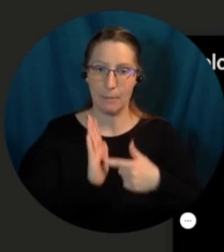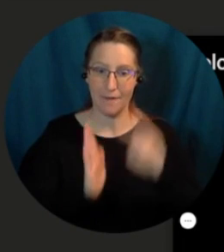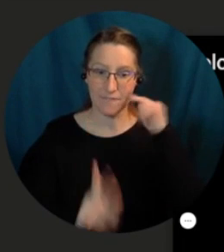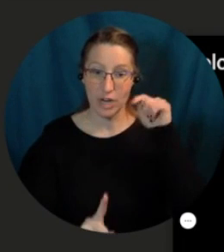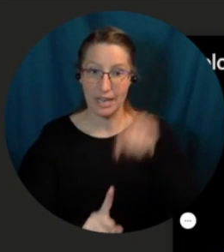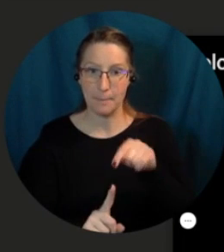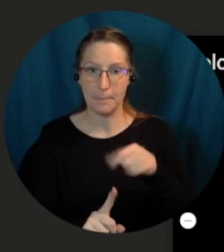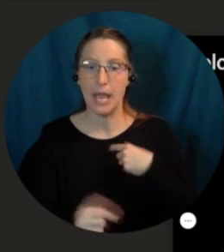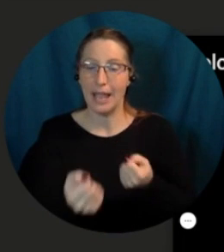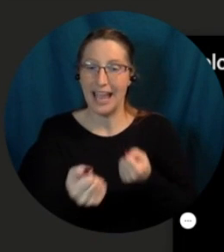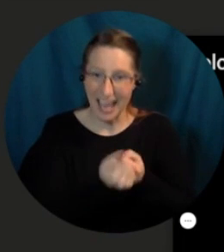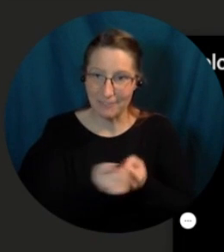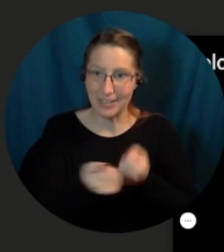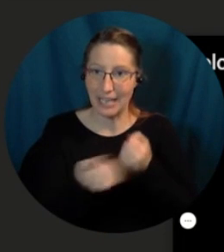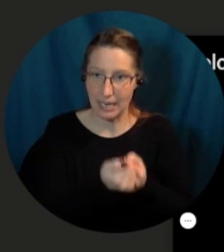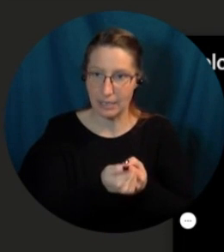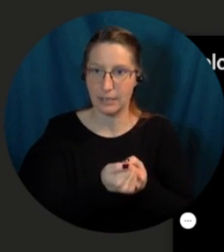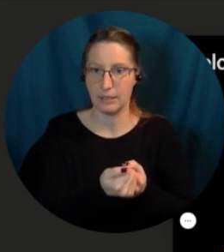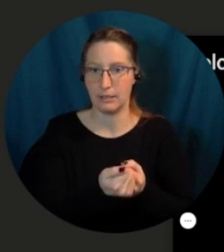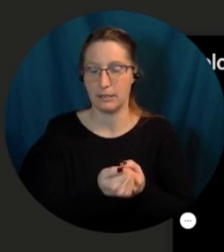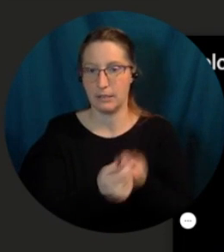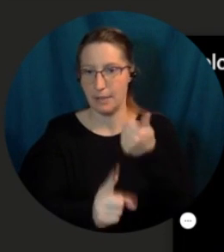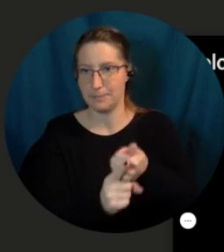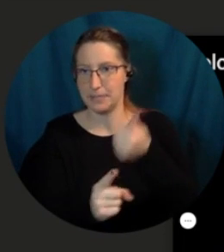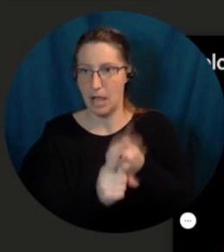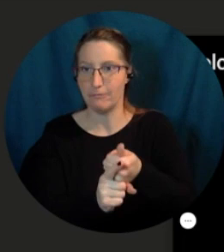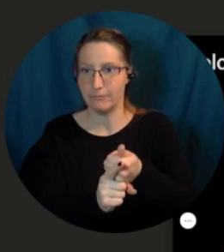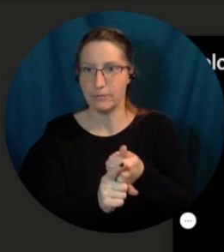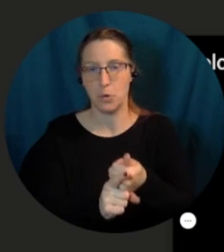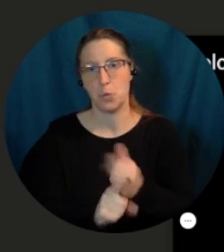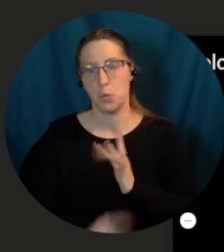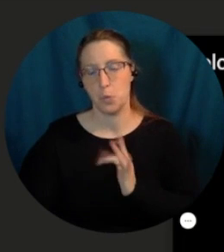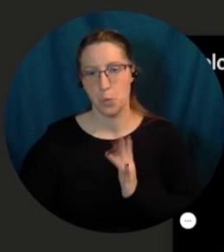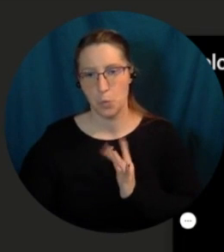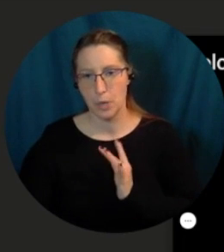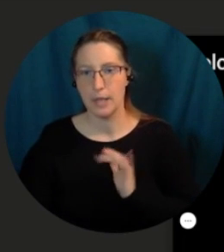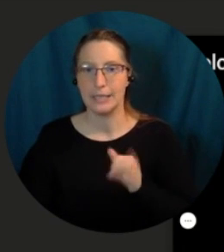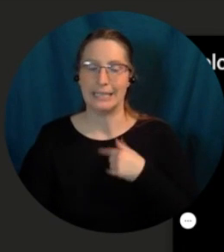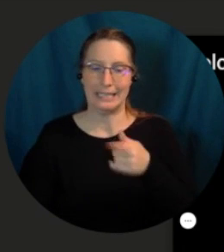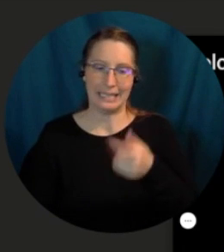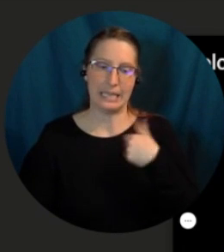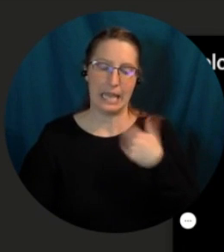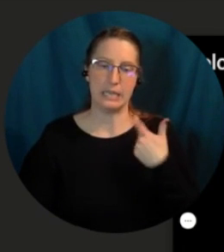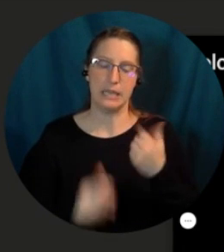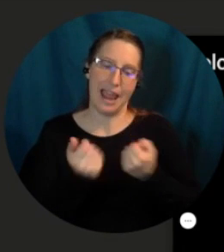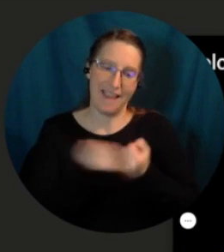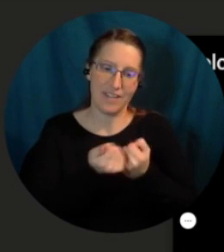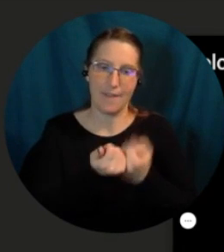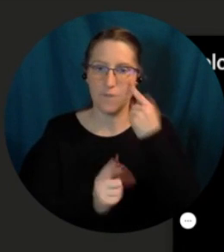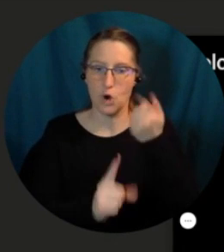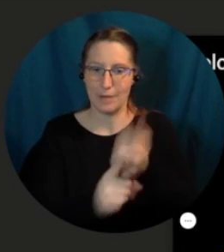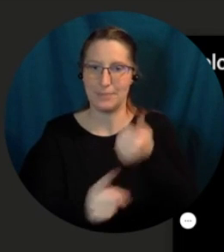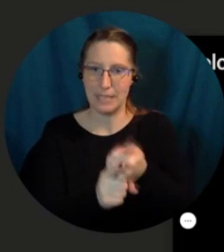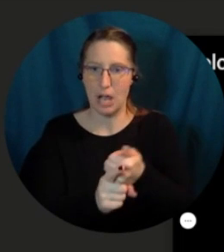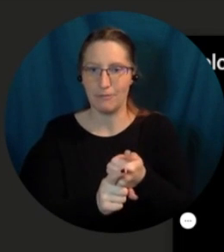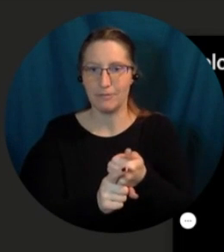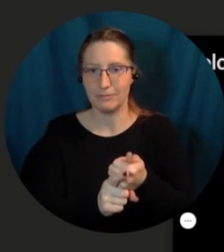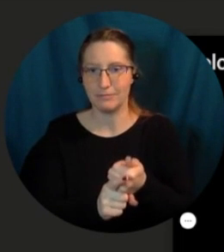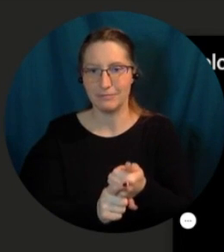It was an excellent example of seeing those self-advocacy skills come too. So yeah.